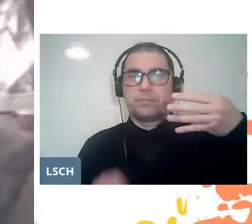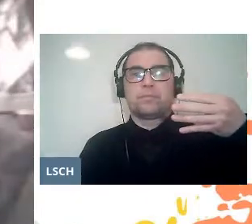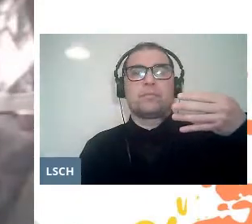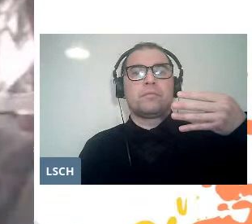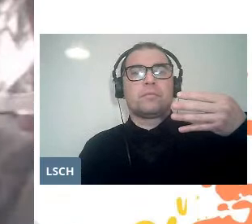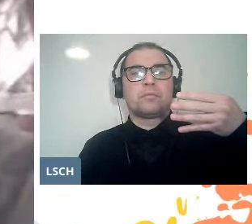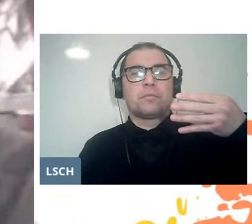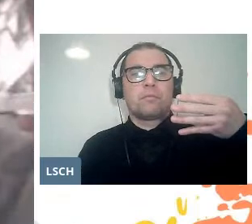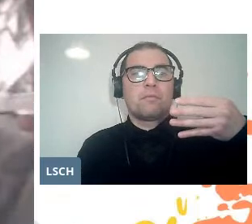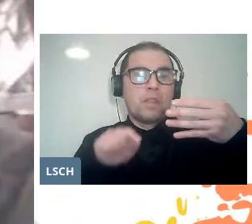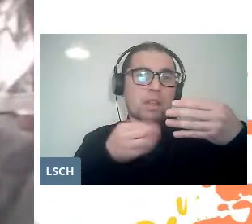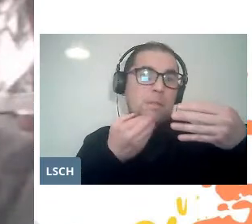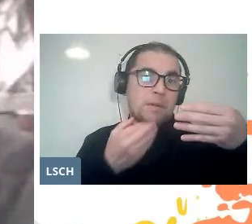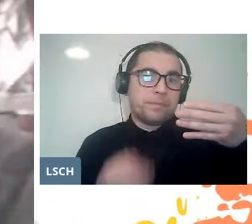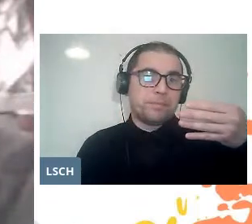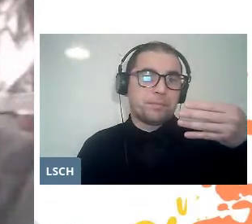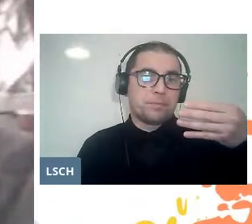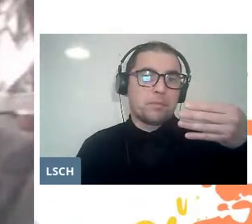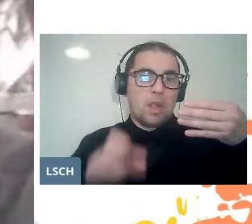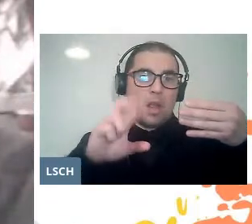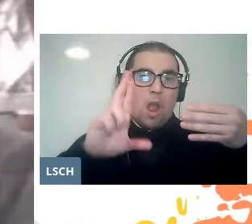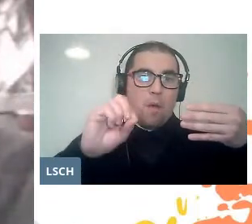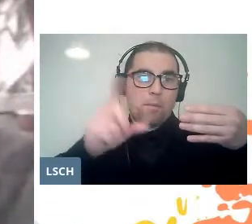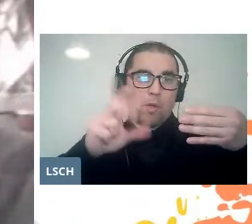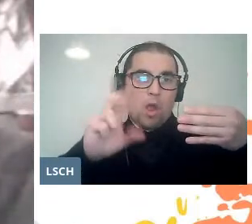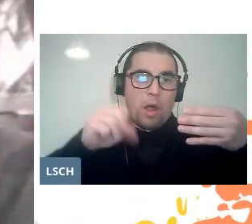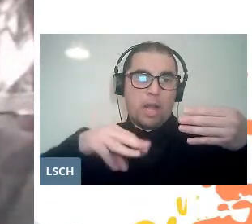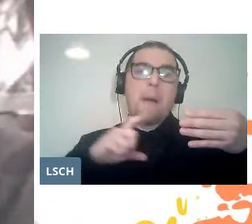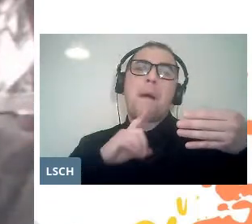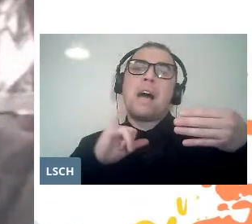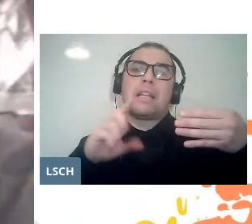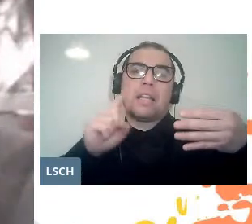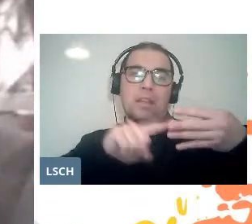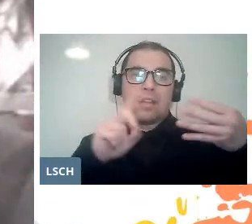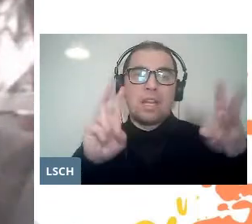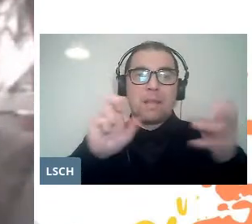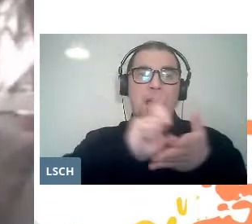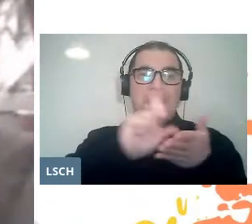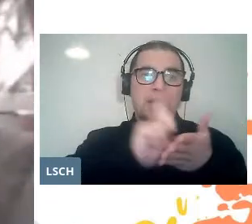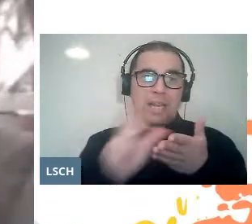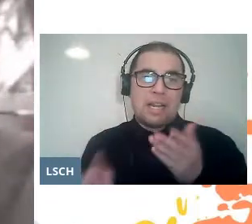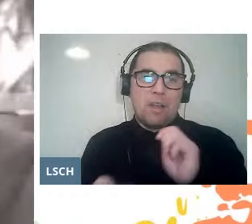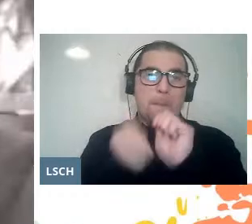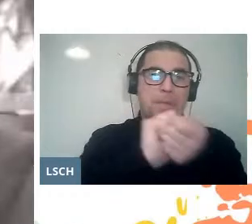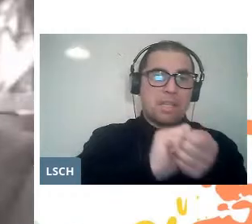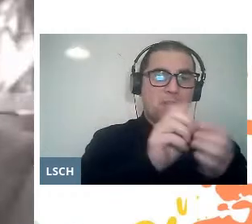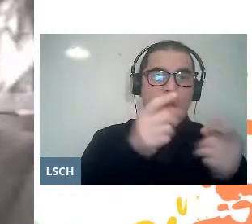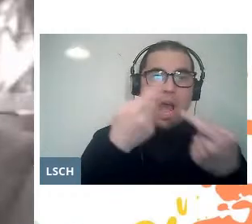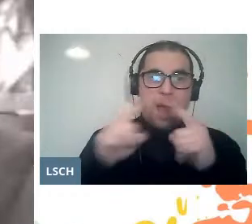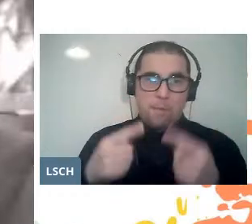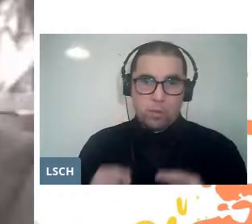Usually that program or argument is literary and that aims to evoke ideas,